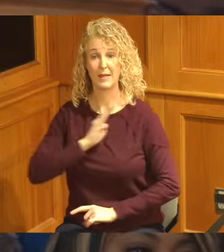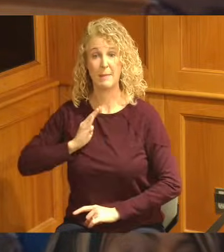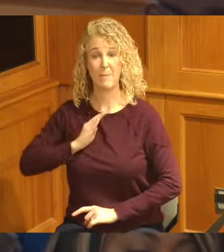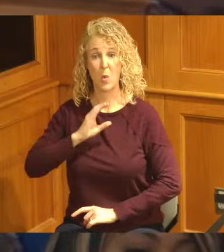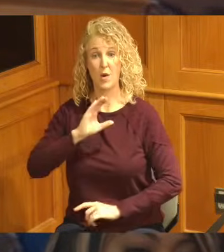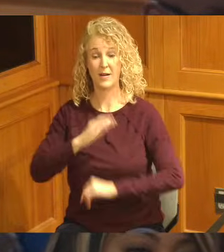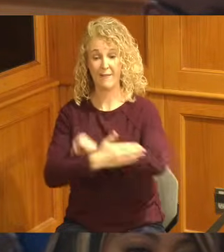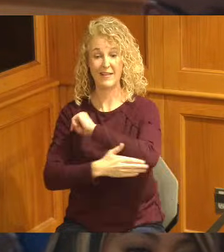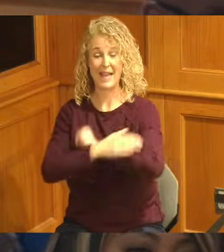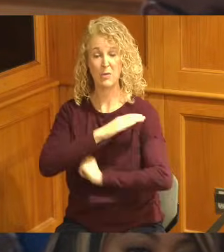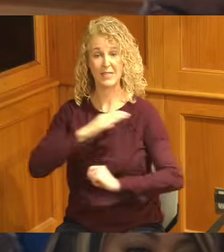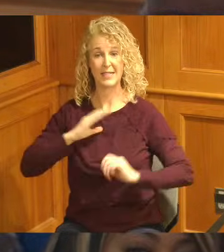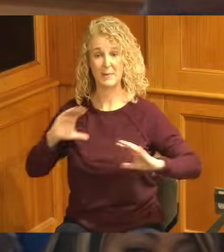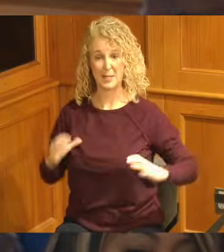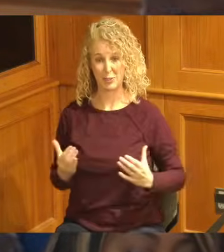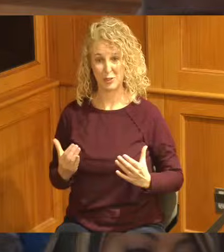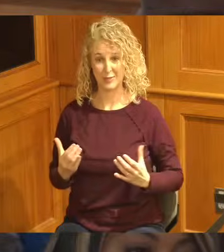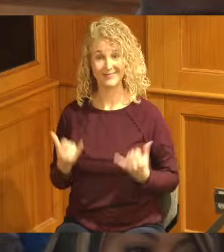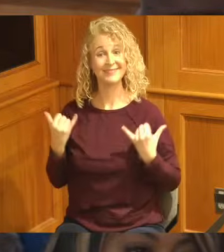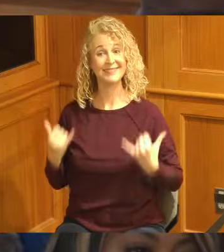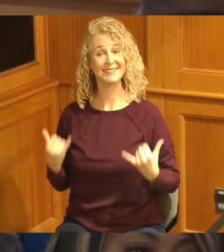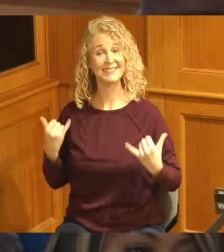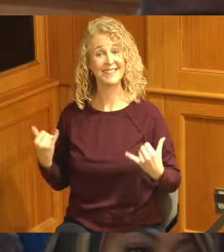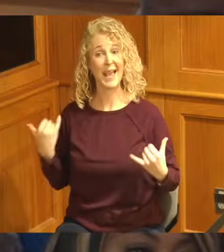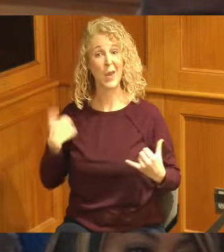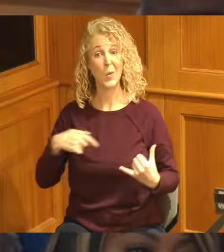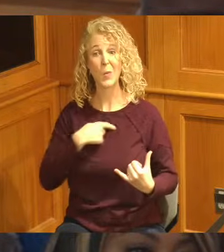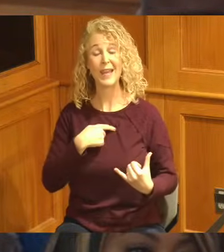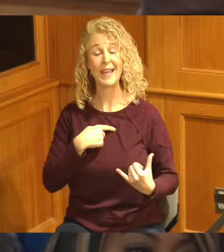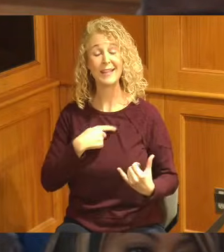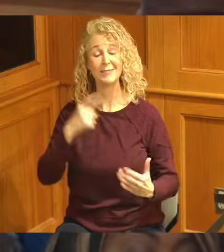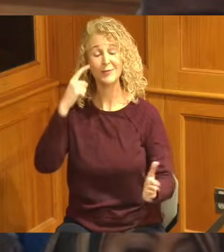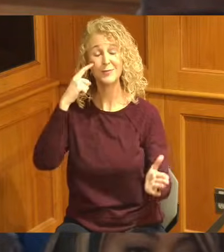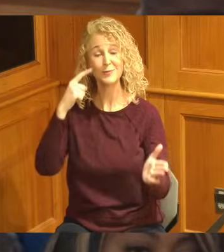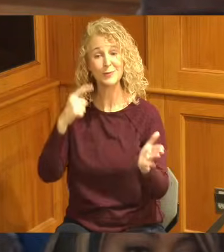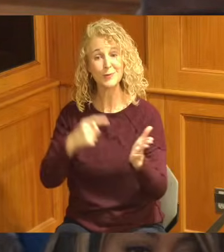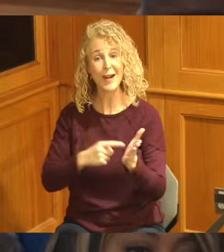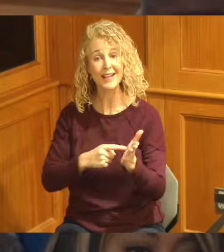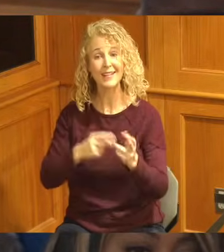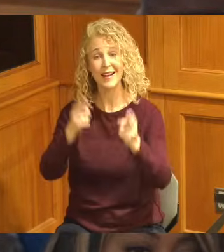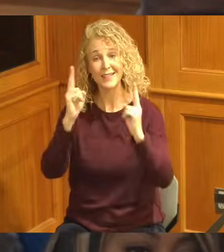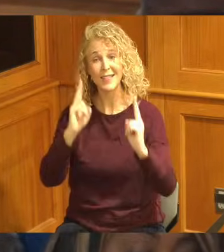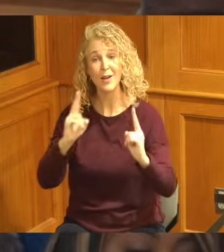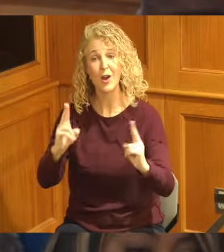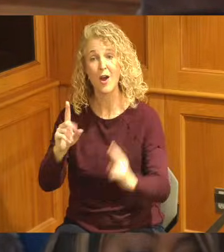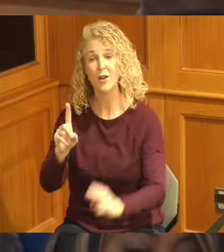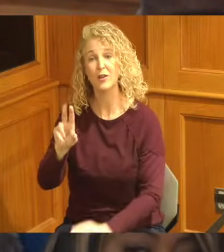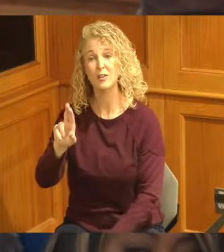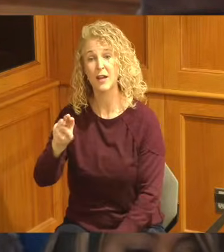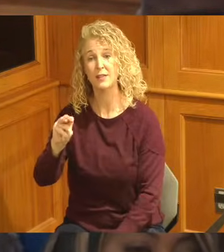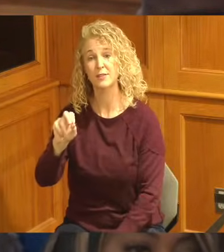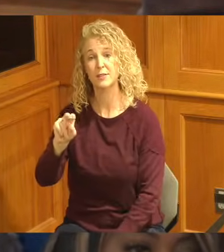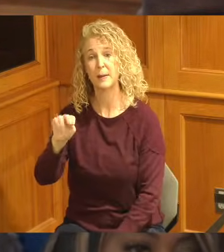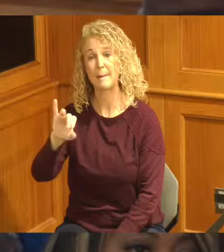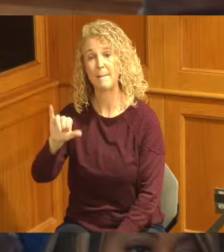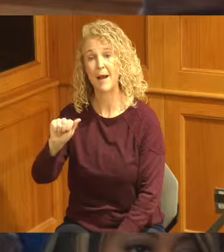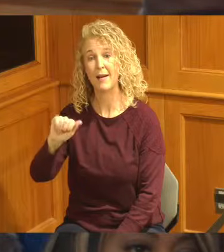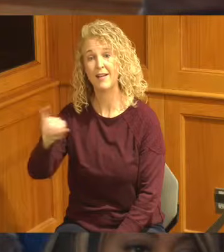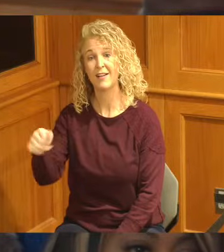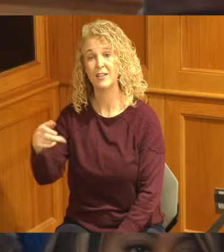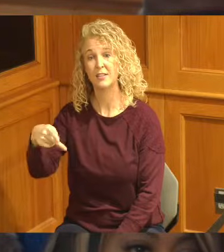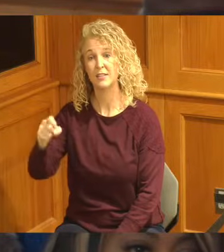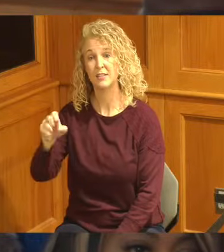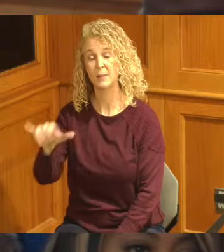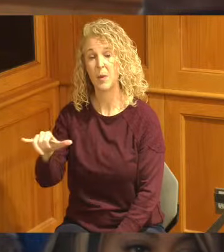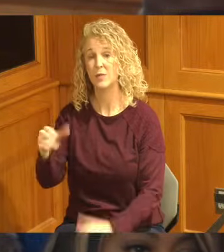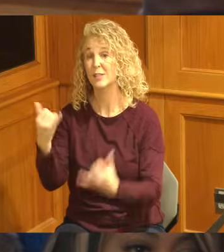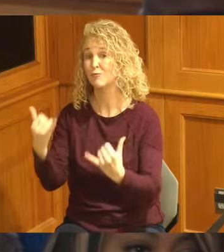County Commissioners that we hereby recognize and honor Dr. Monica J. Posey during Black History